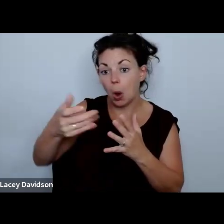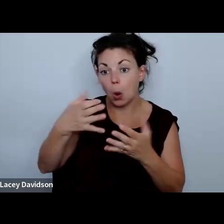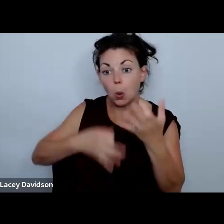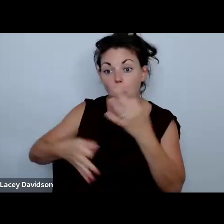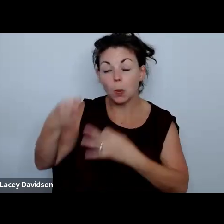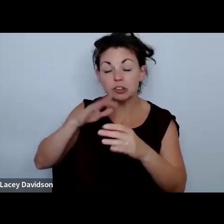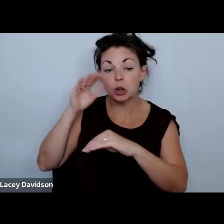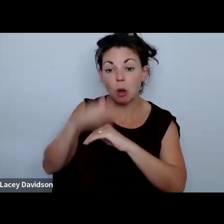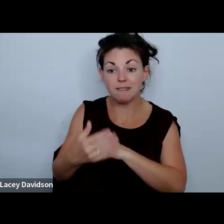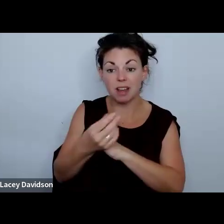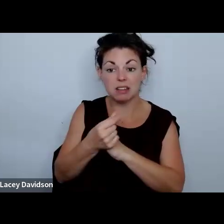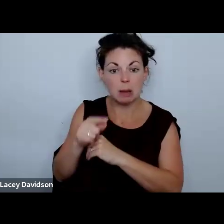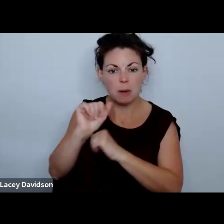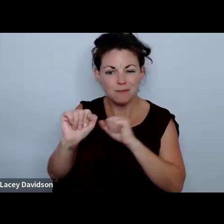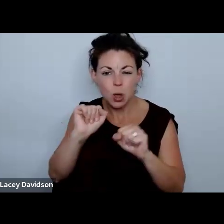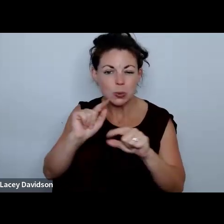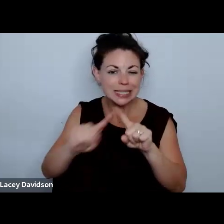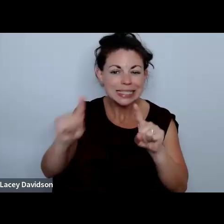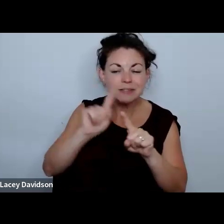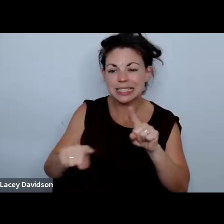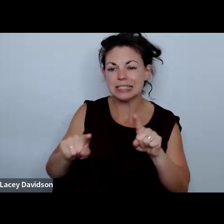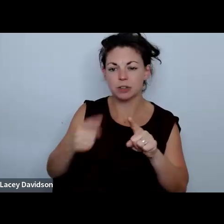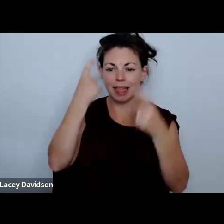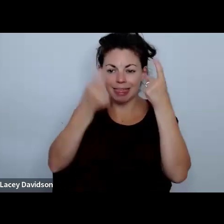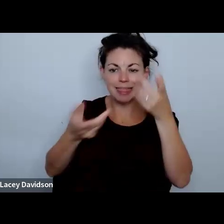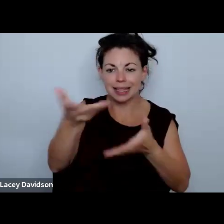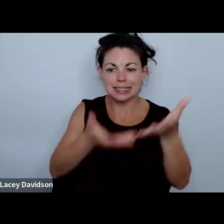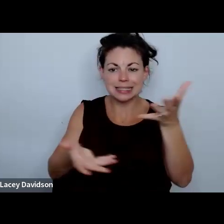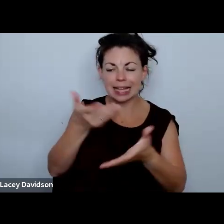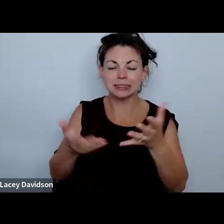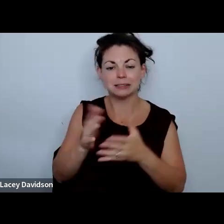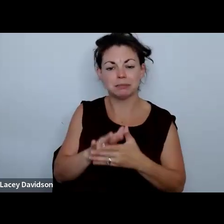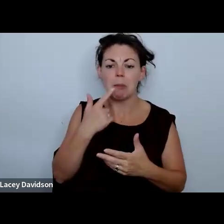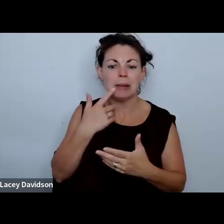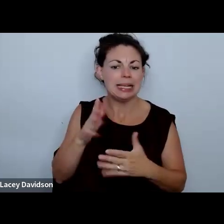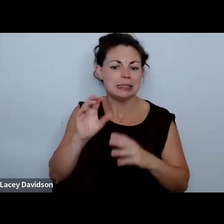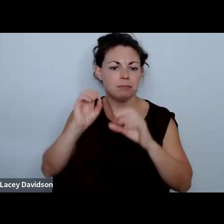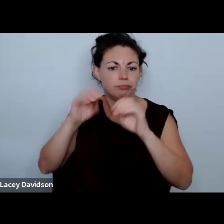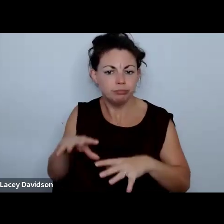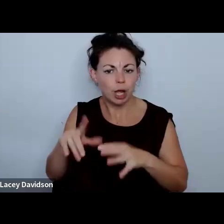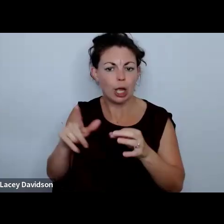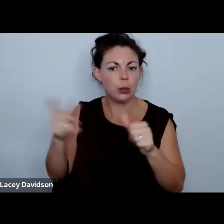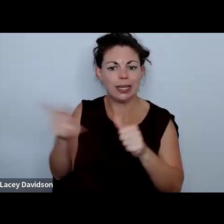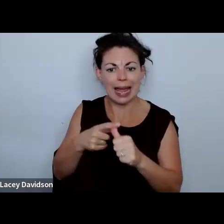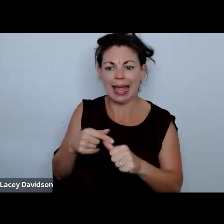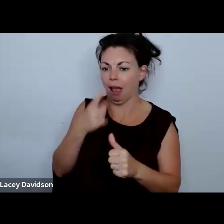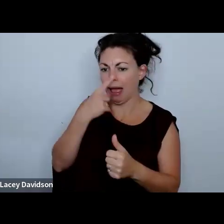So yeah, let me say something about how I started to work in this field. I suppose I have to, have to start really